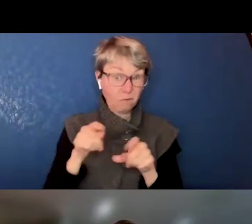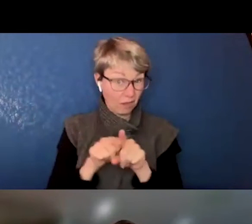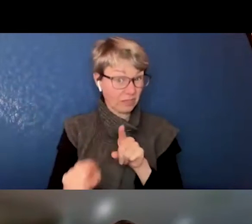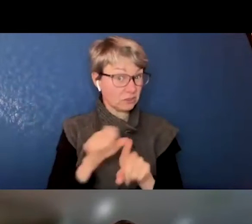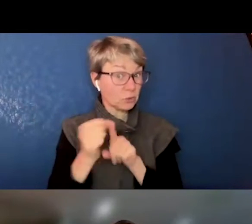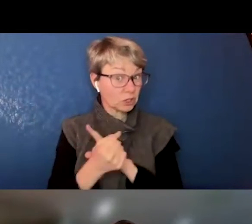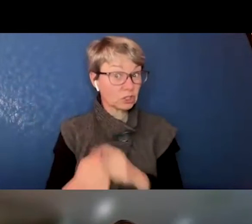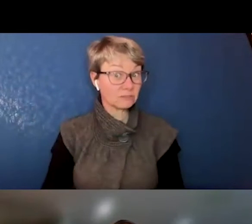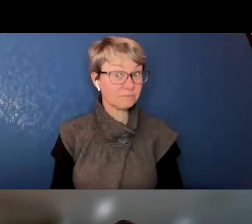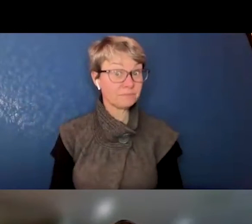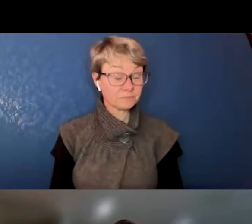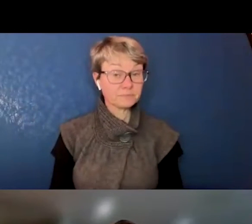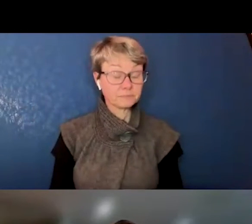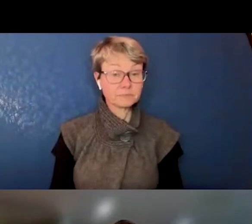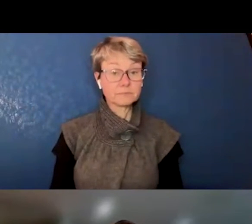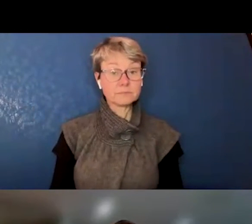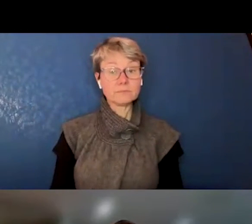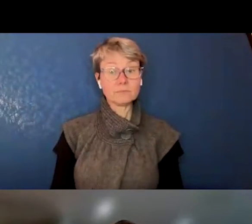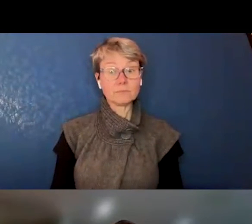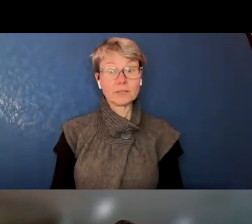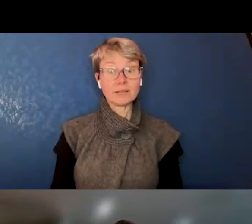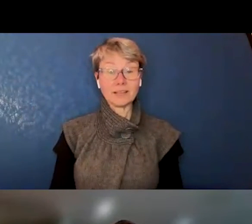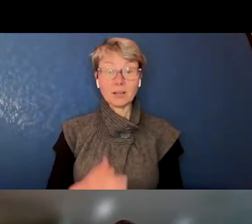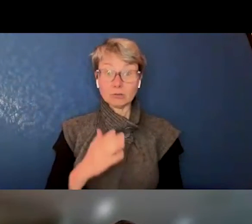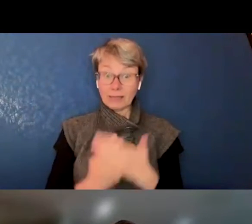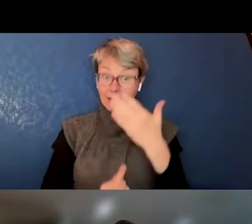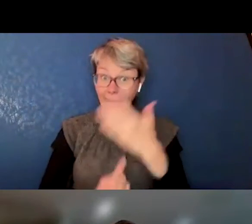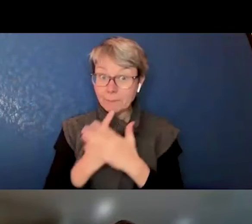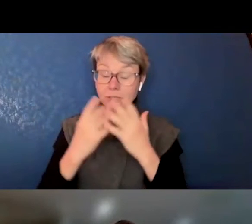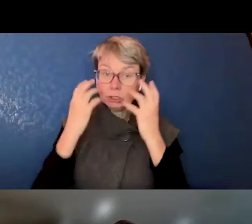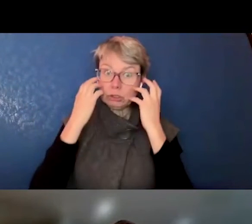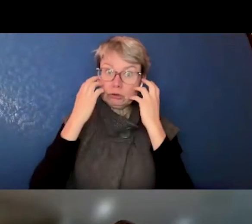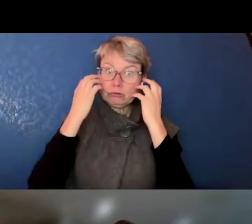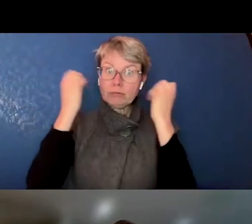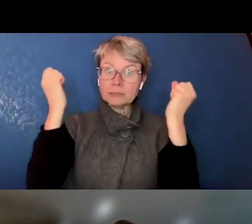they're pretty pretty stressful when you're doing them but afterwards you think to yourself my gosh